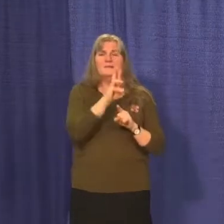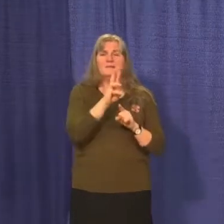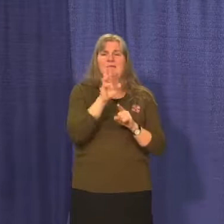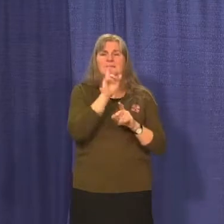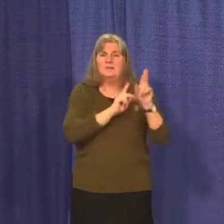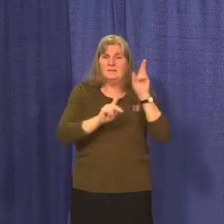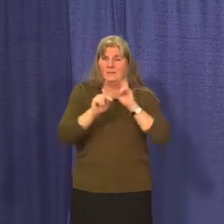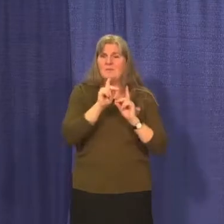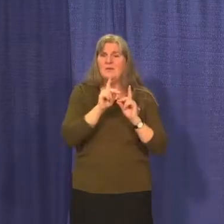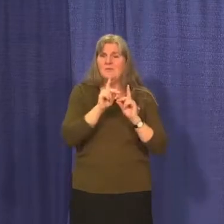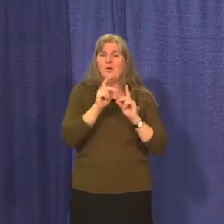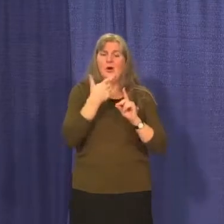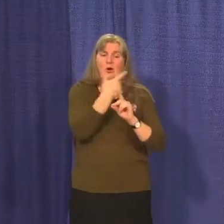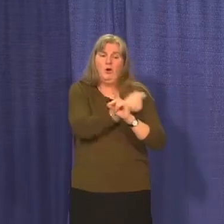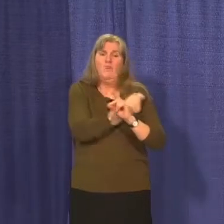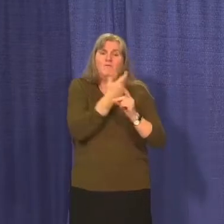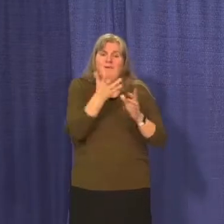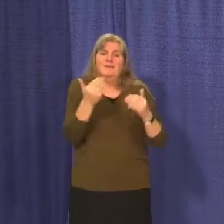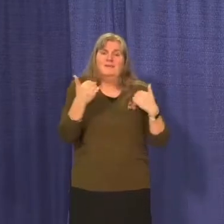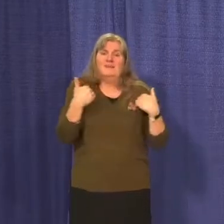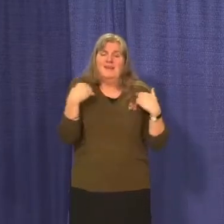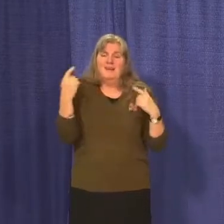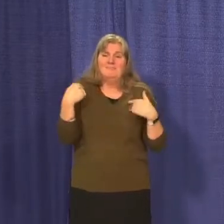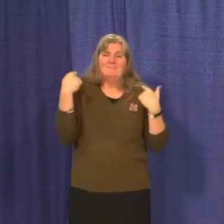our target population reached 41st dose of the COVID-19